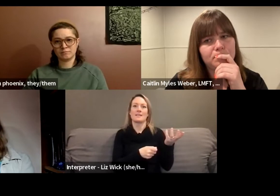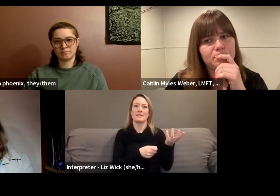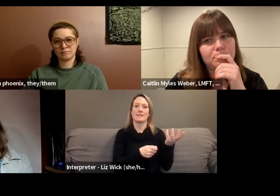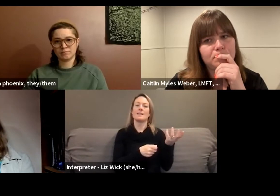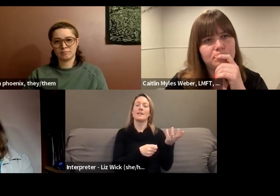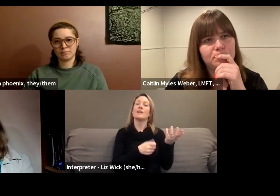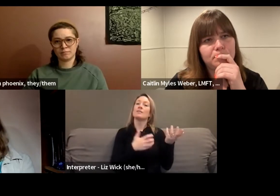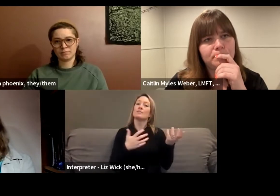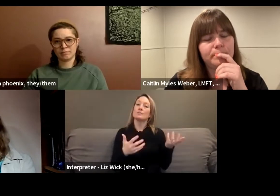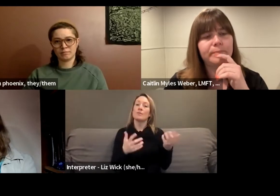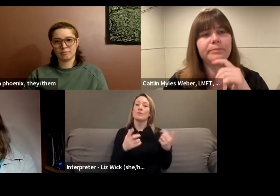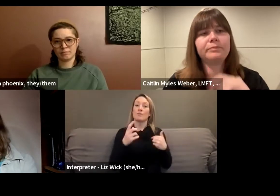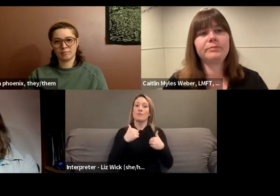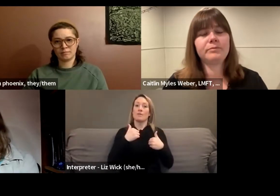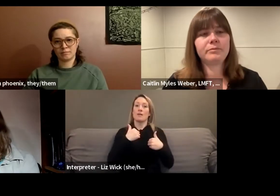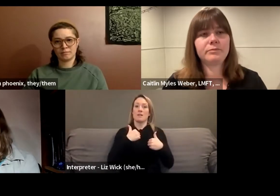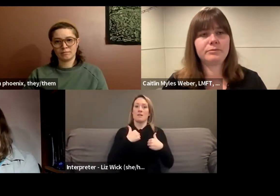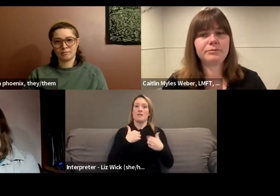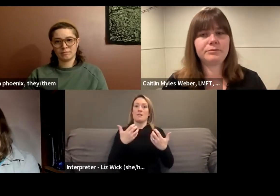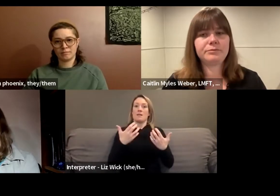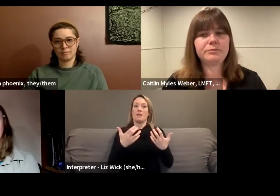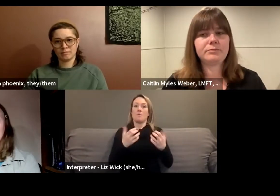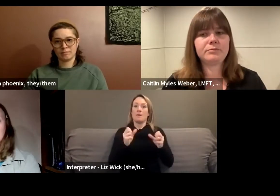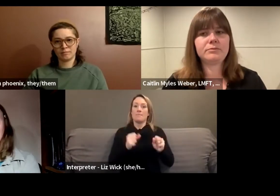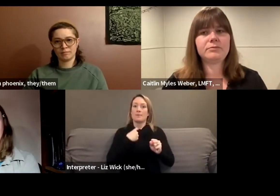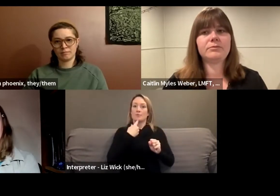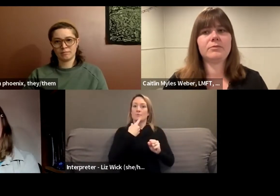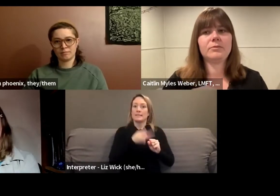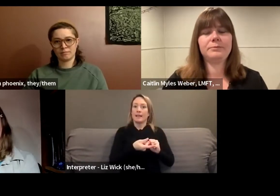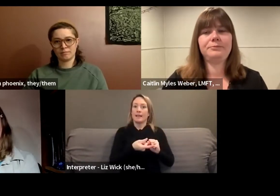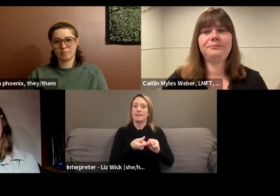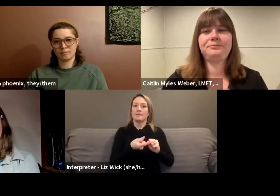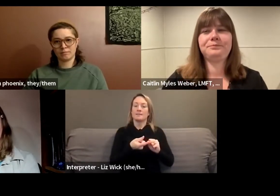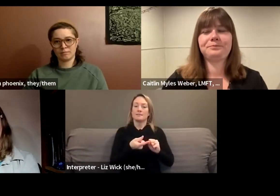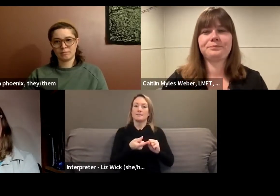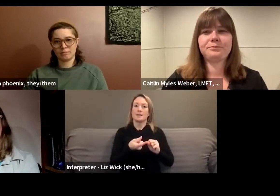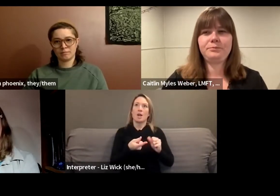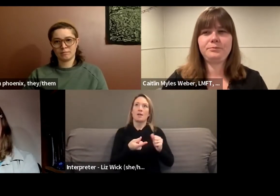So to be able to say, "I am this and I am also this